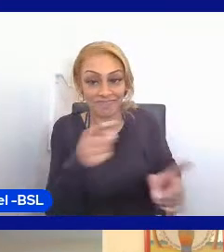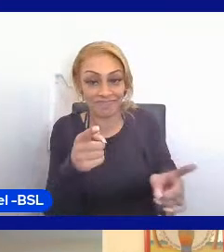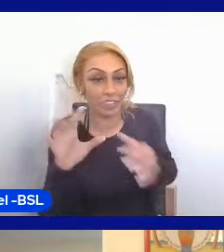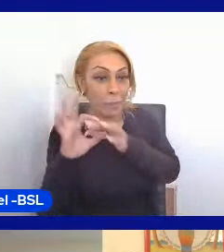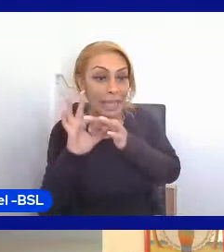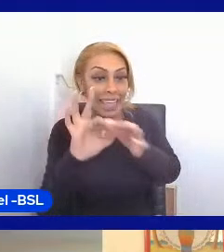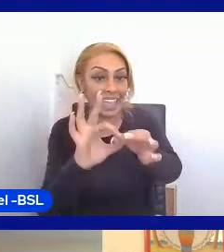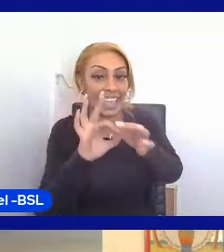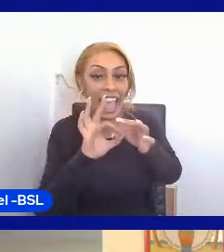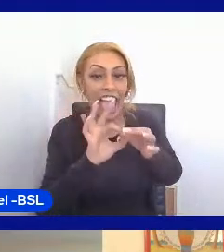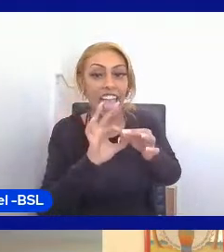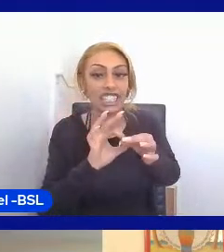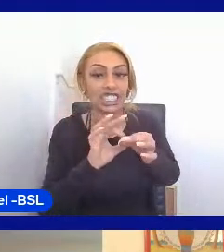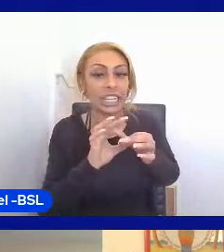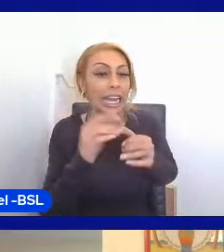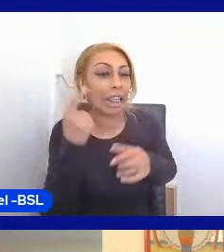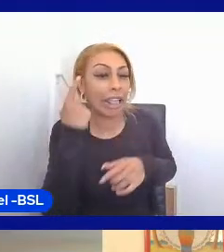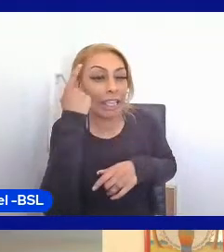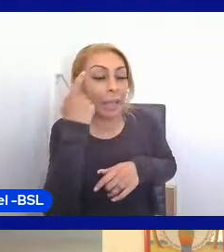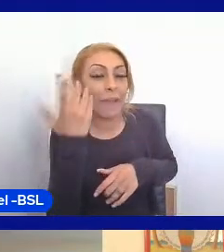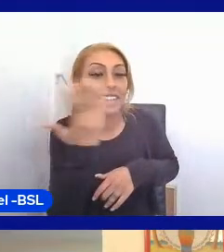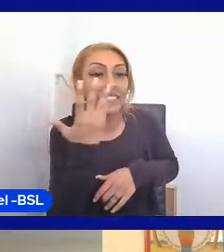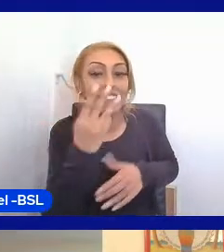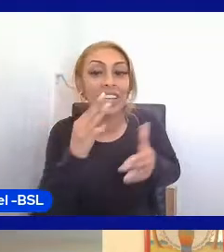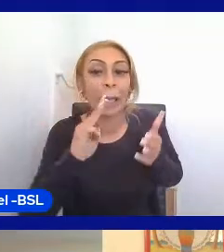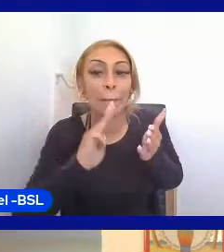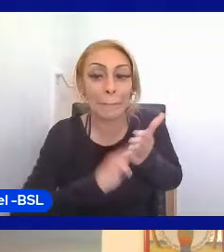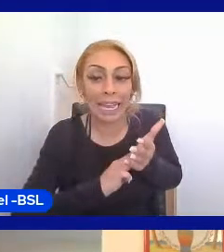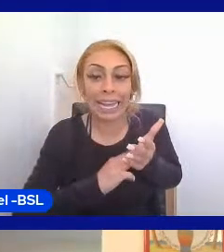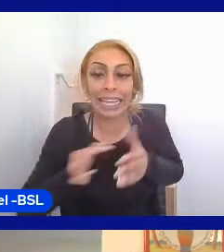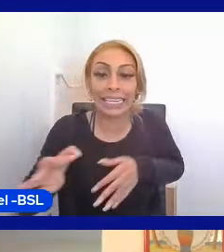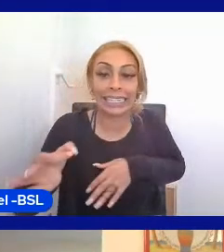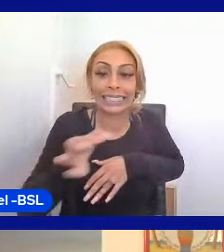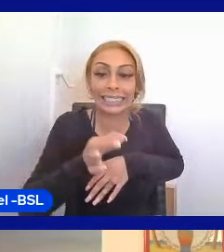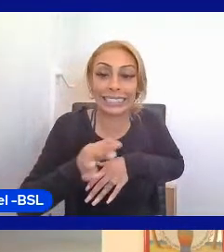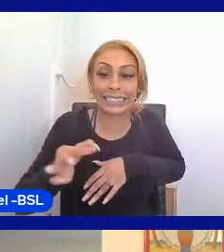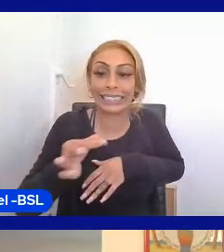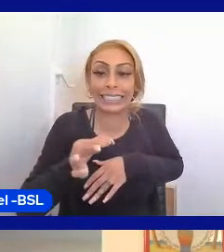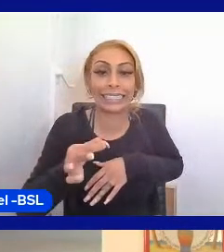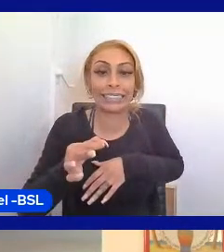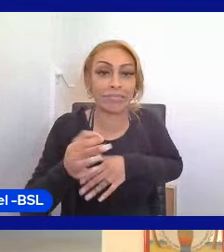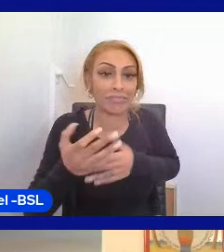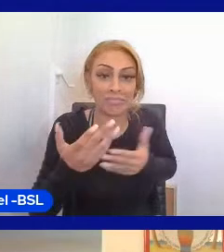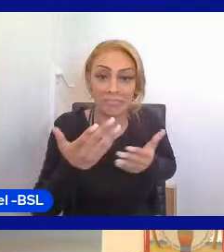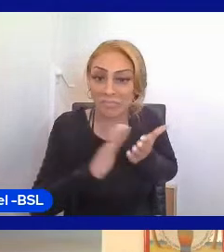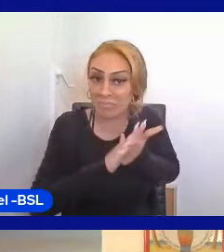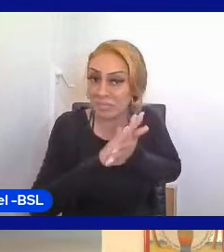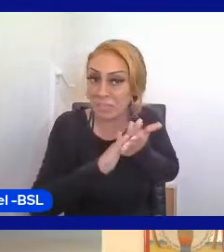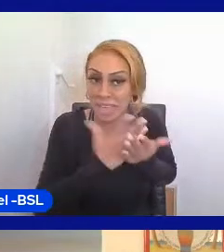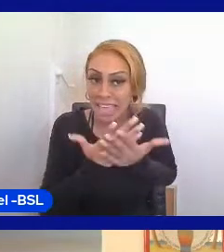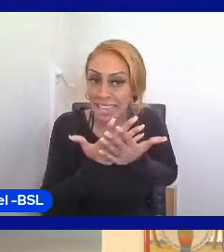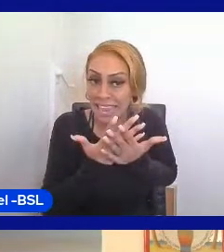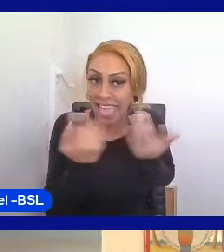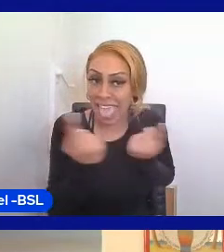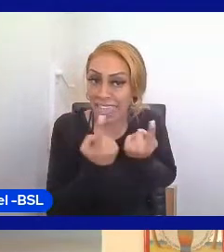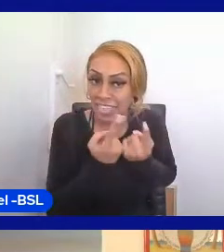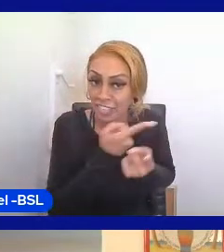Have any of you been engaging with the idea of the 15 minute city? The 15 minute city mean anything to you?